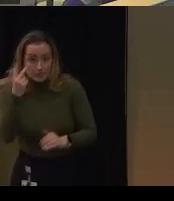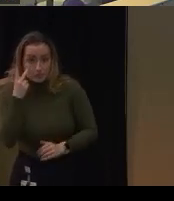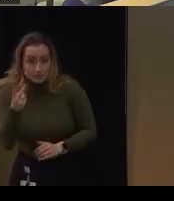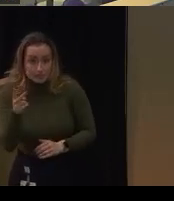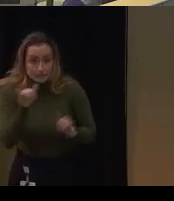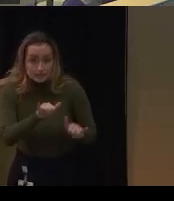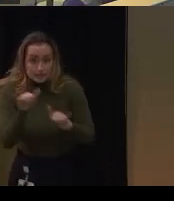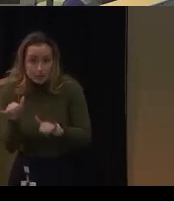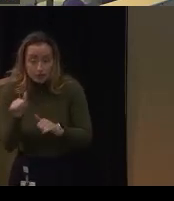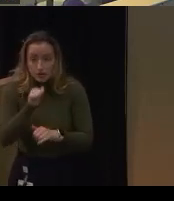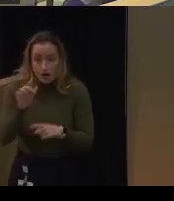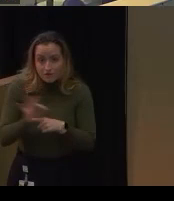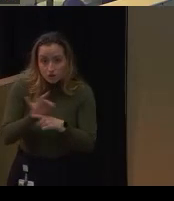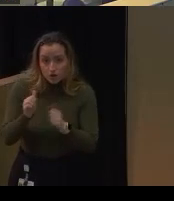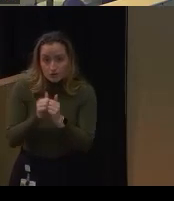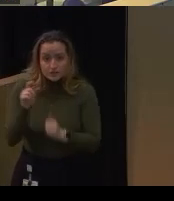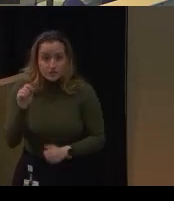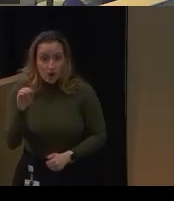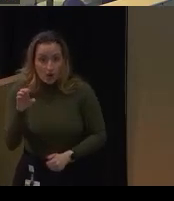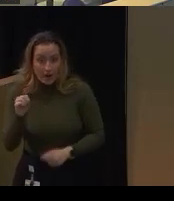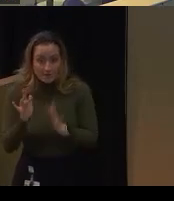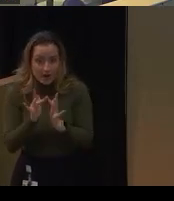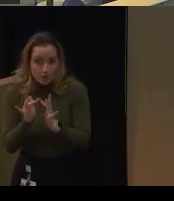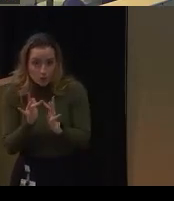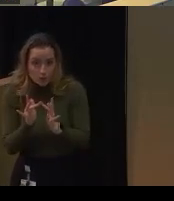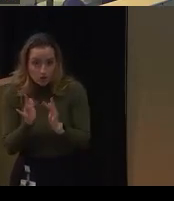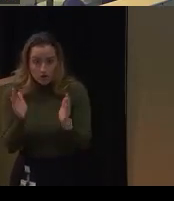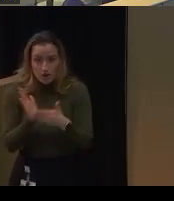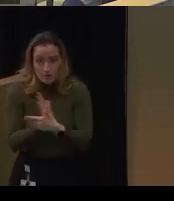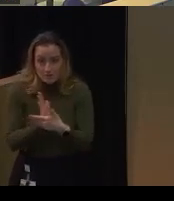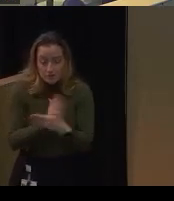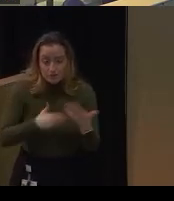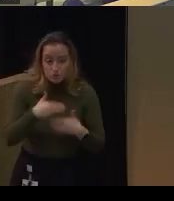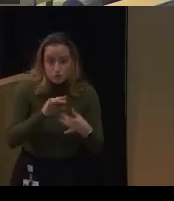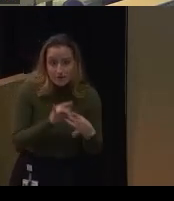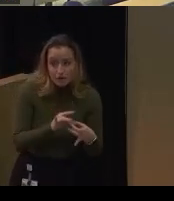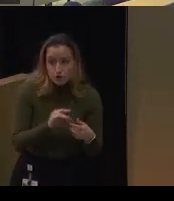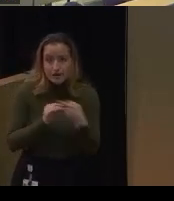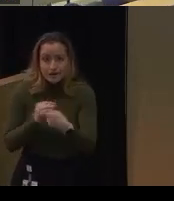dysfunction in the Tom Network um between social connection and things like depression